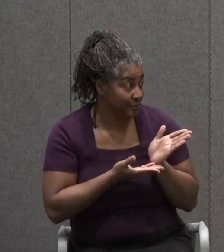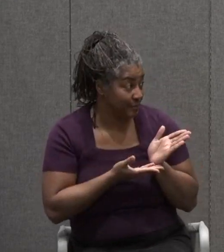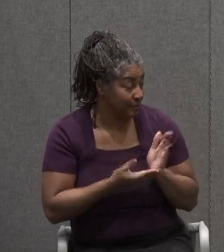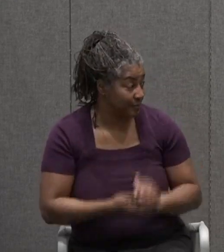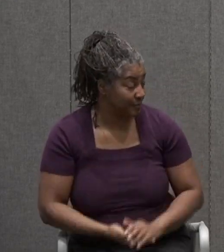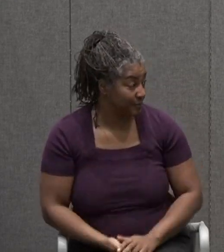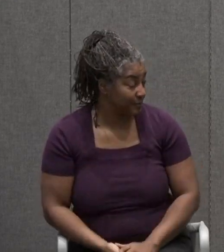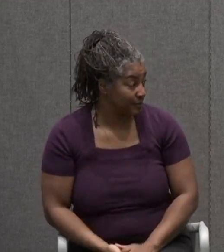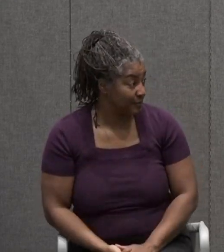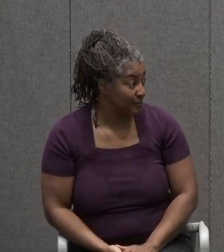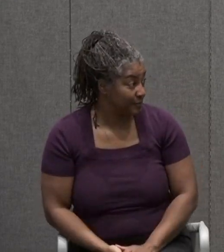Star.